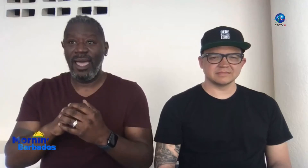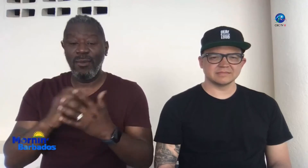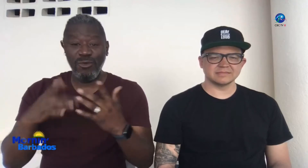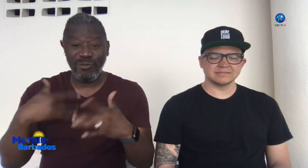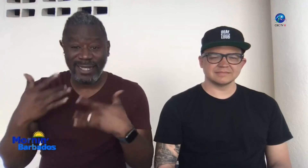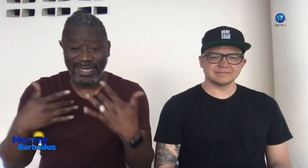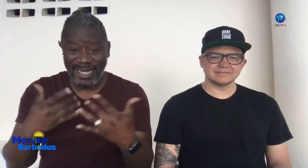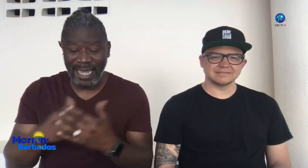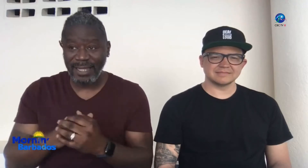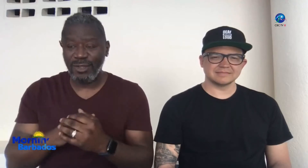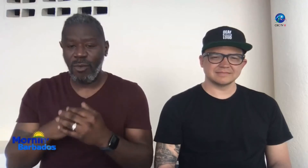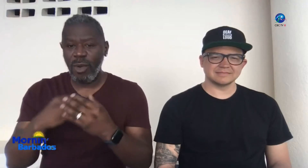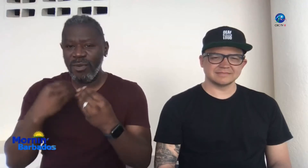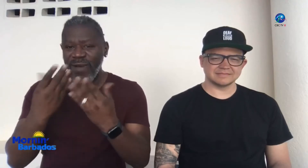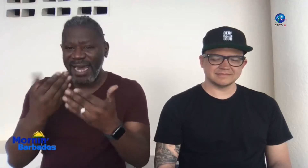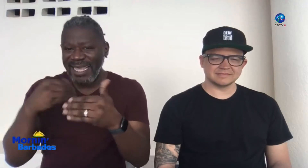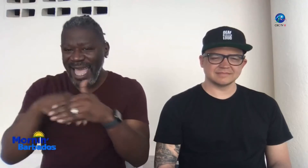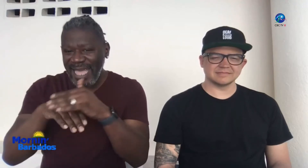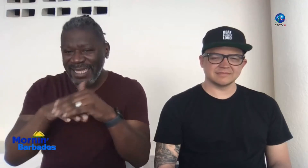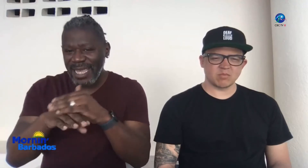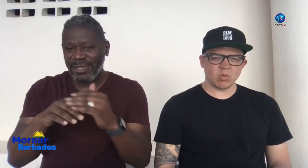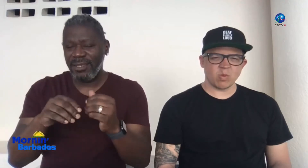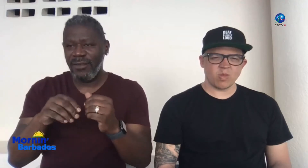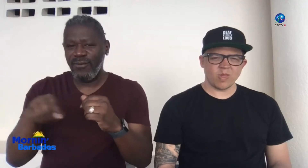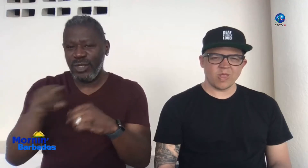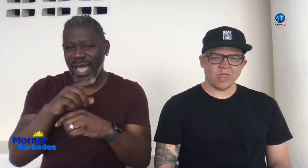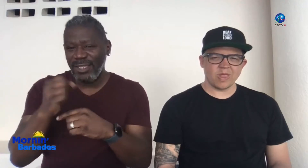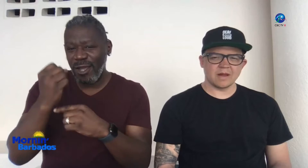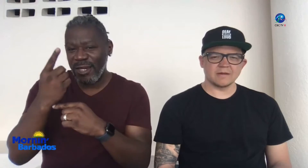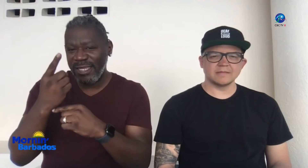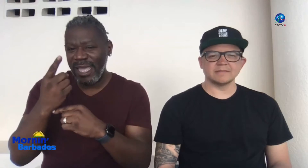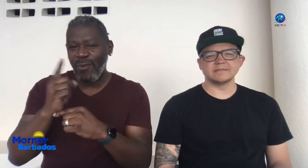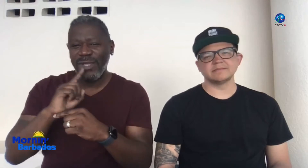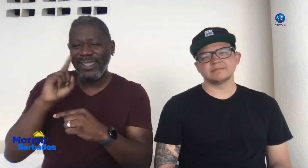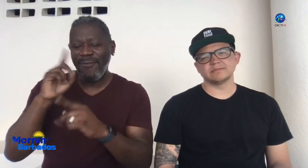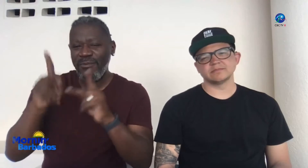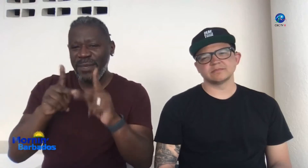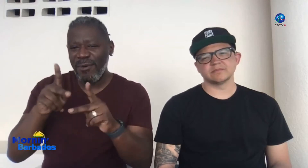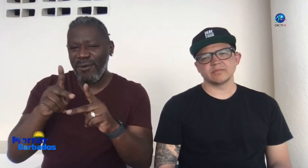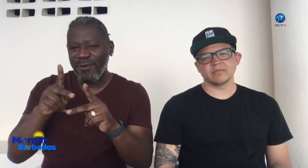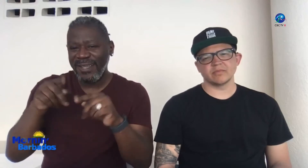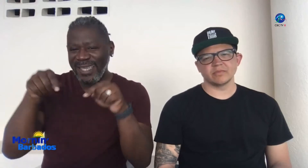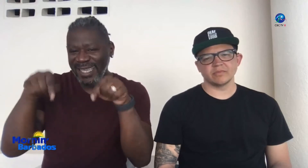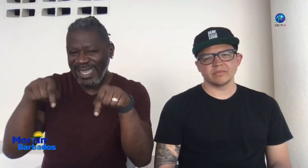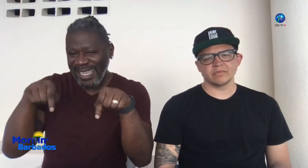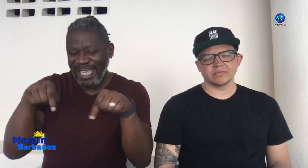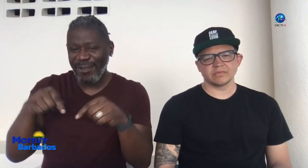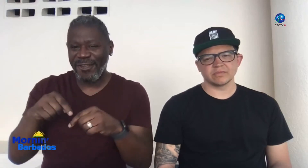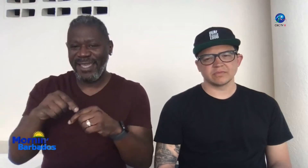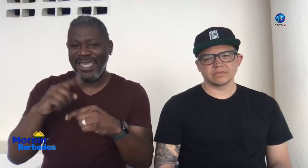and we're really excited so we're providing assets we got to understand what deaf people here